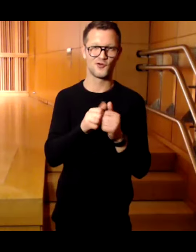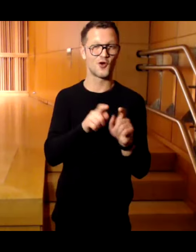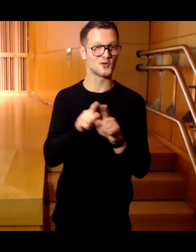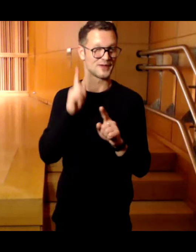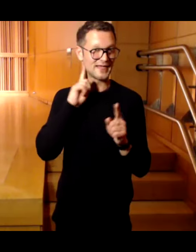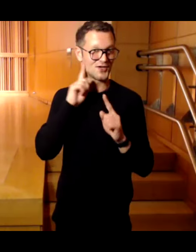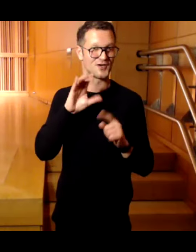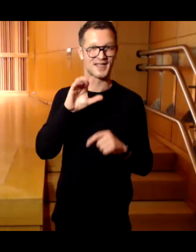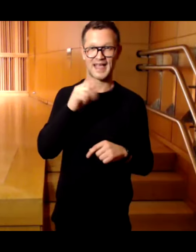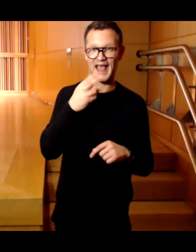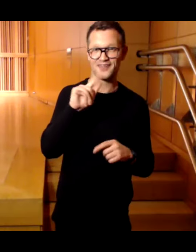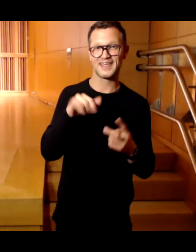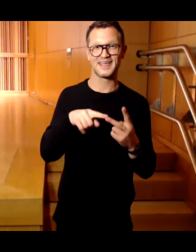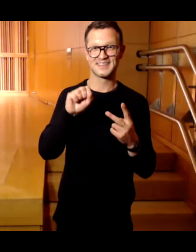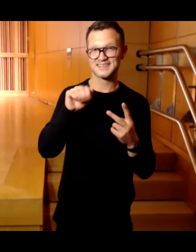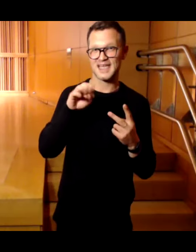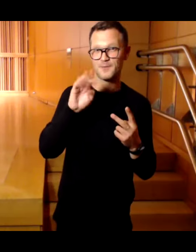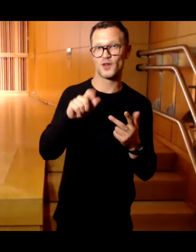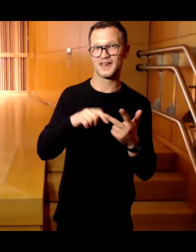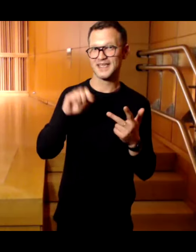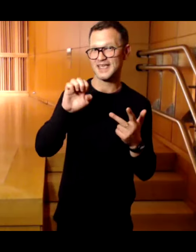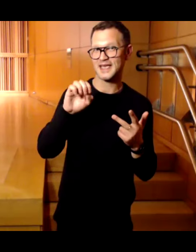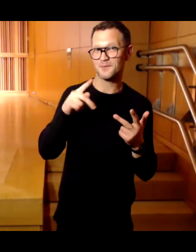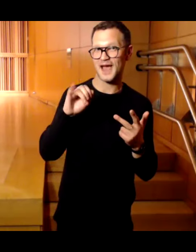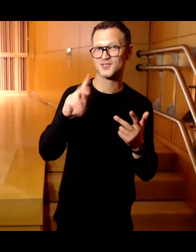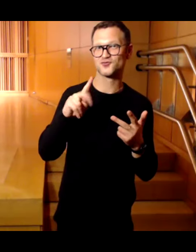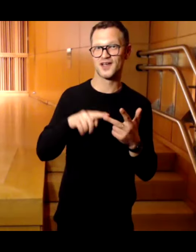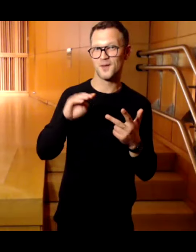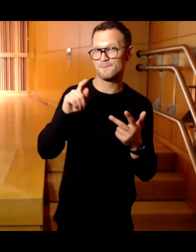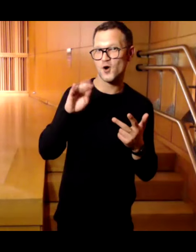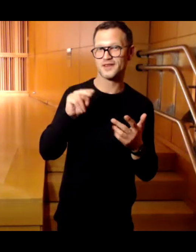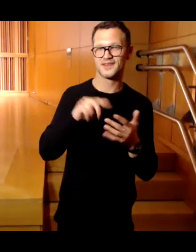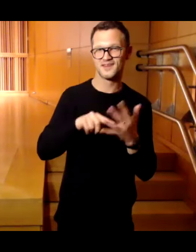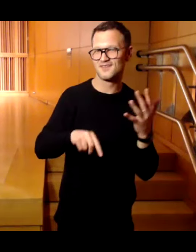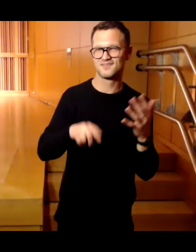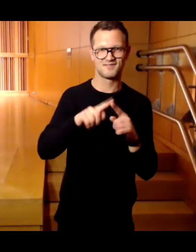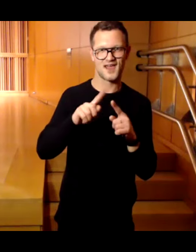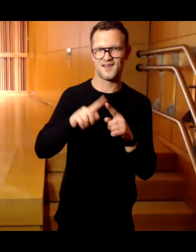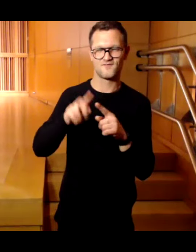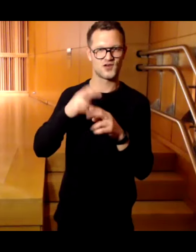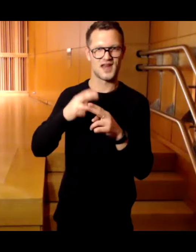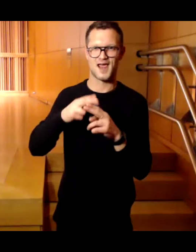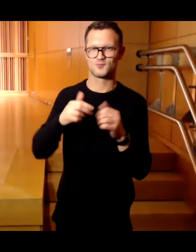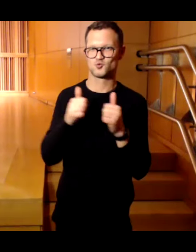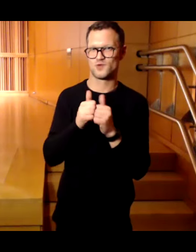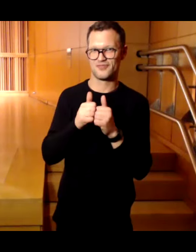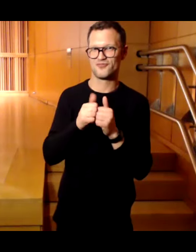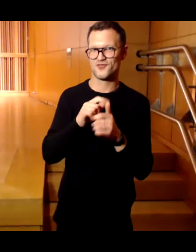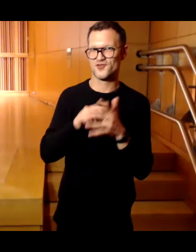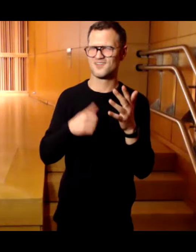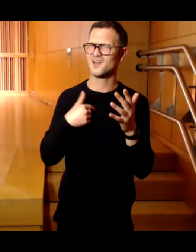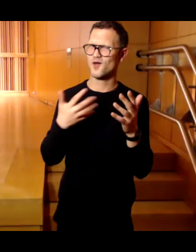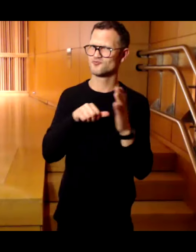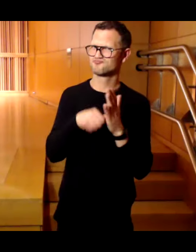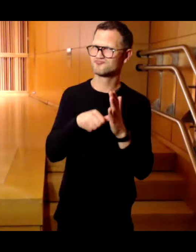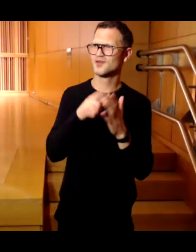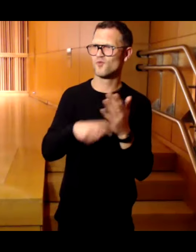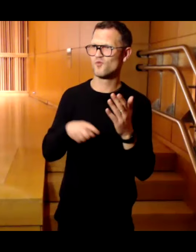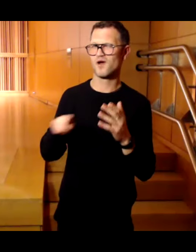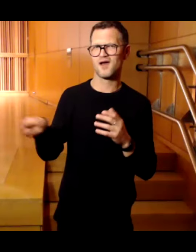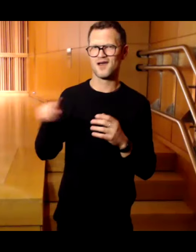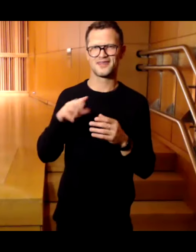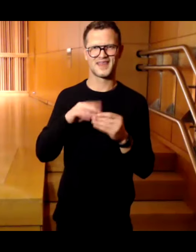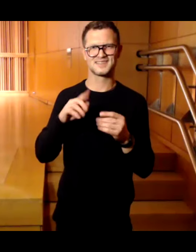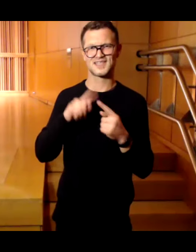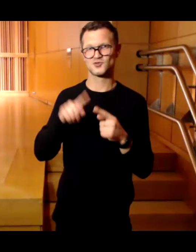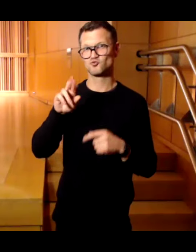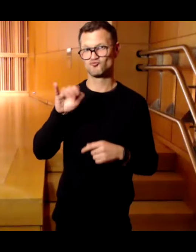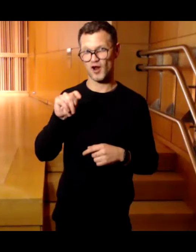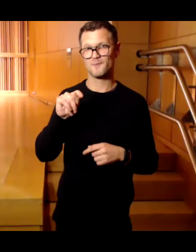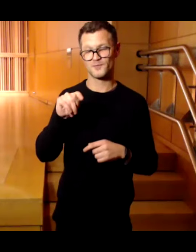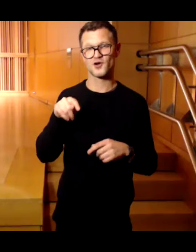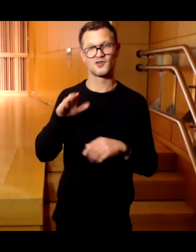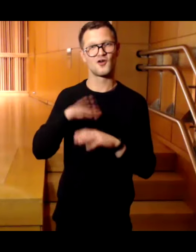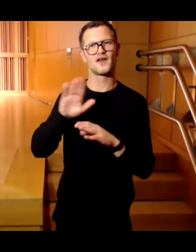Samuel, E. Patrick, Marlon, and Roderick. I want to reiterate what Mark Antony Neal said to Robert on his show, Left of Black.